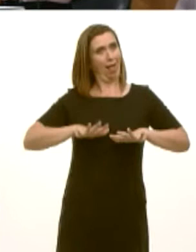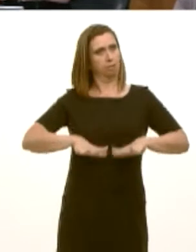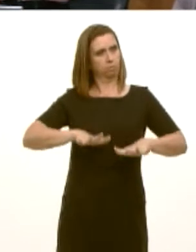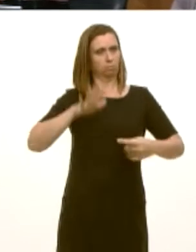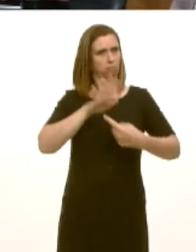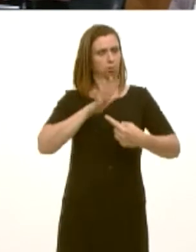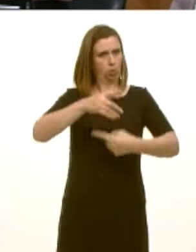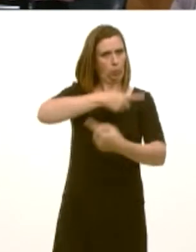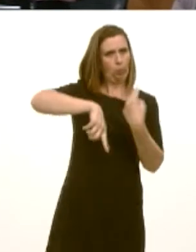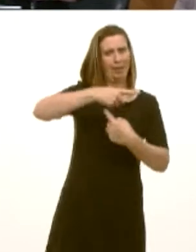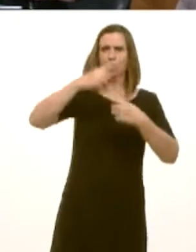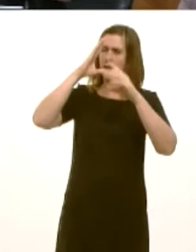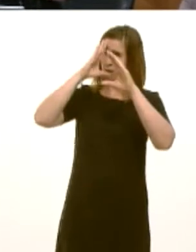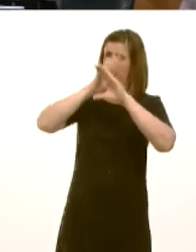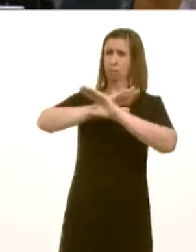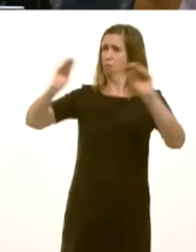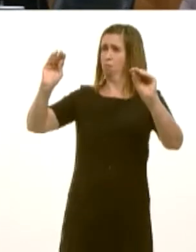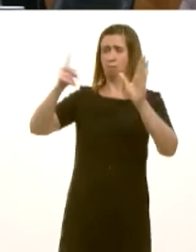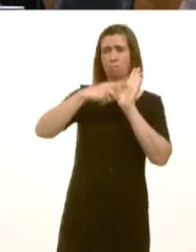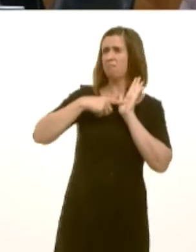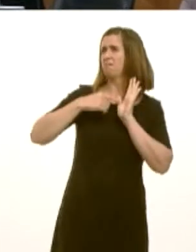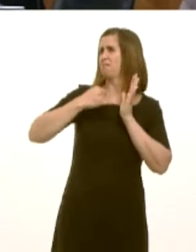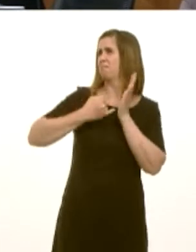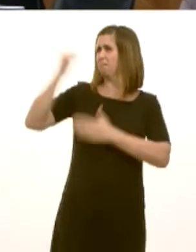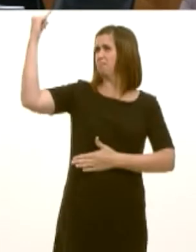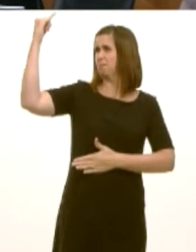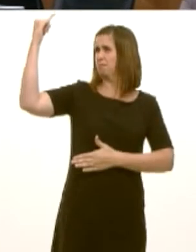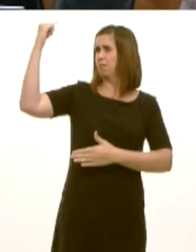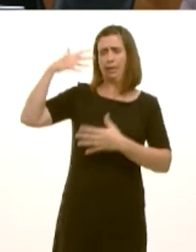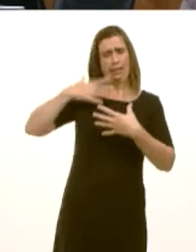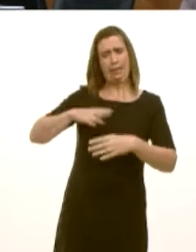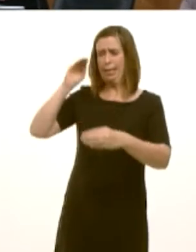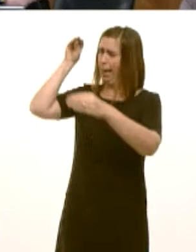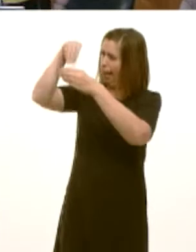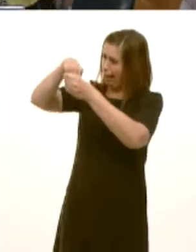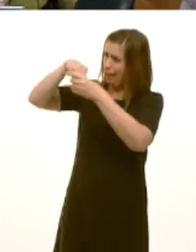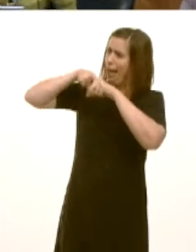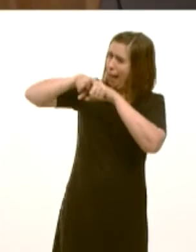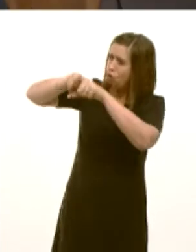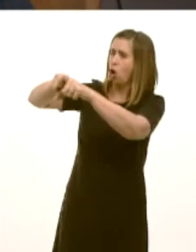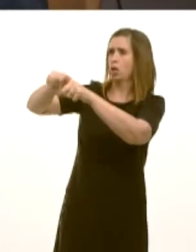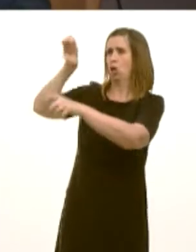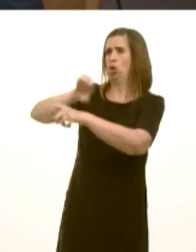we get our message out loud and clear that Wales without Europe would be a poorer place? Carwyn Jones: Absolutely.